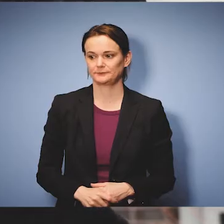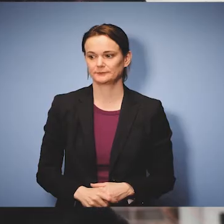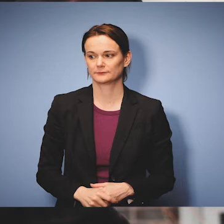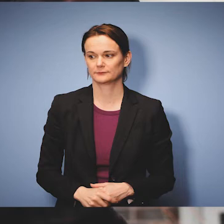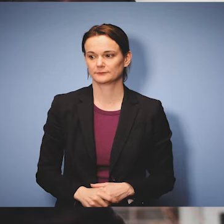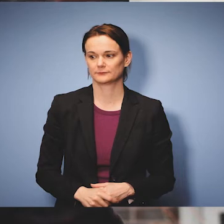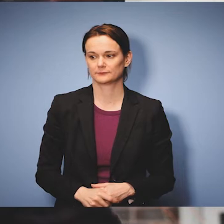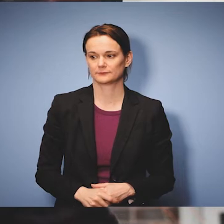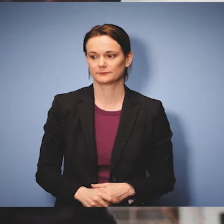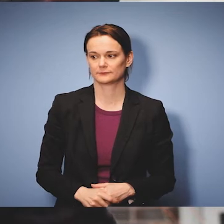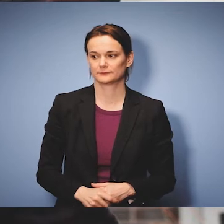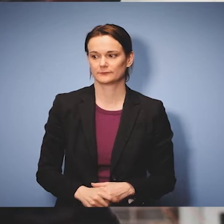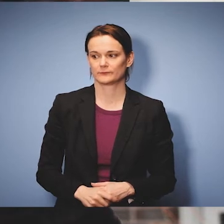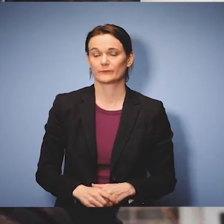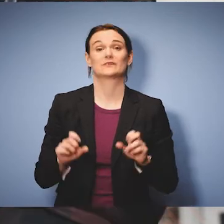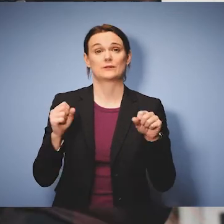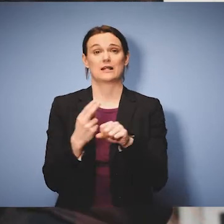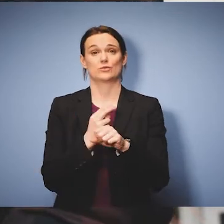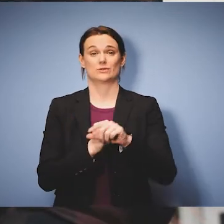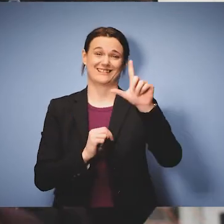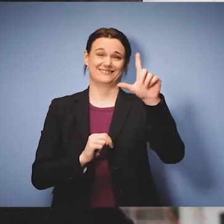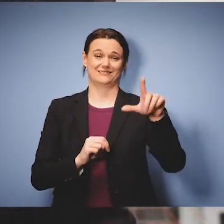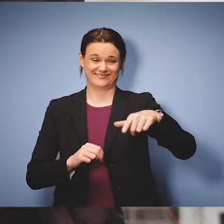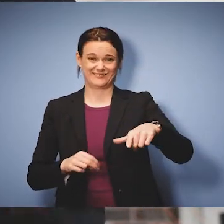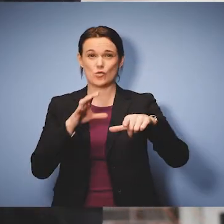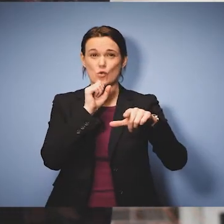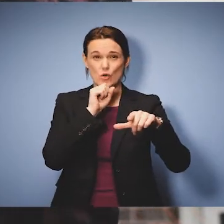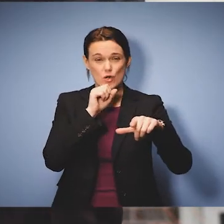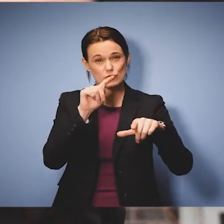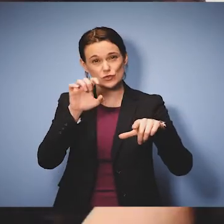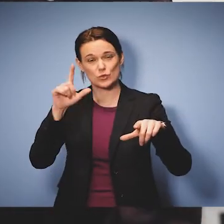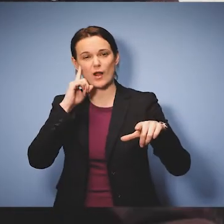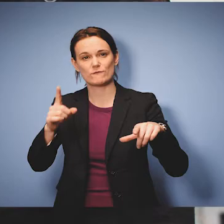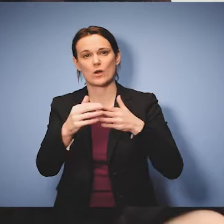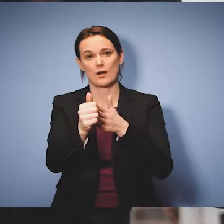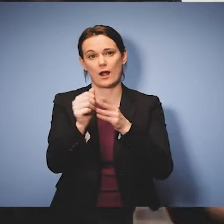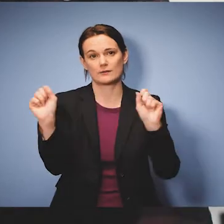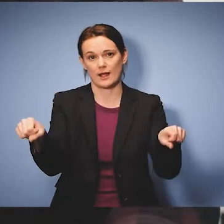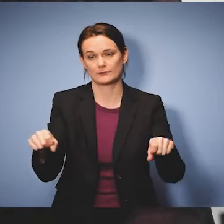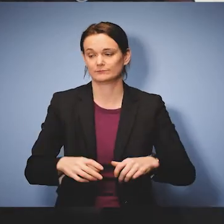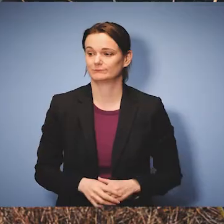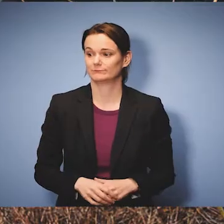And you can also use this as a guide to go. So you would hold this on, cut it up. And it works just as well.